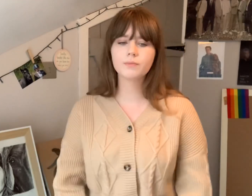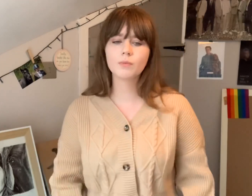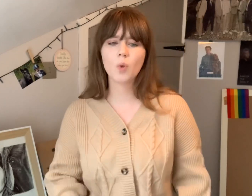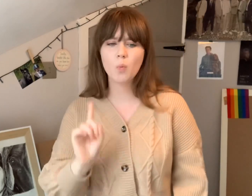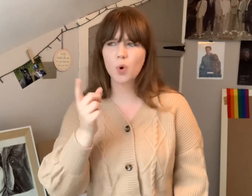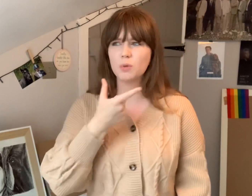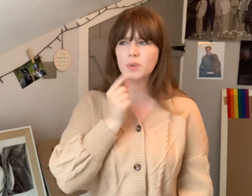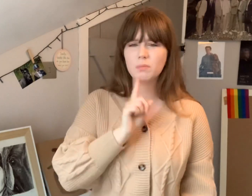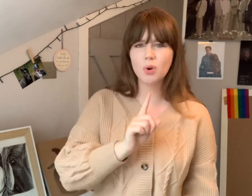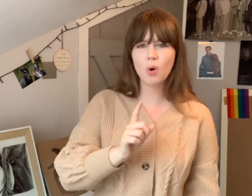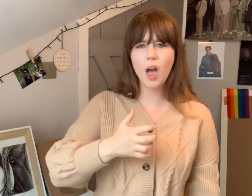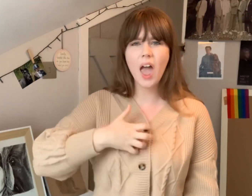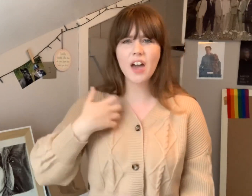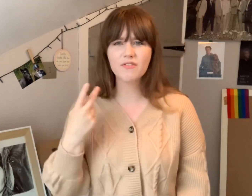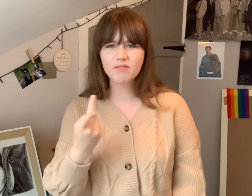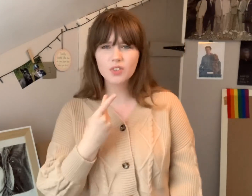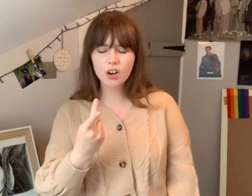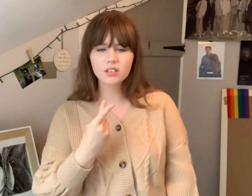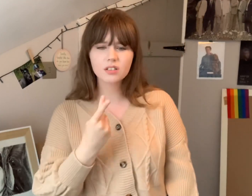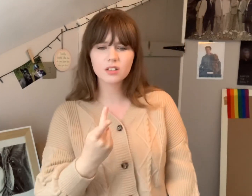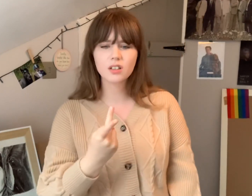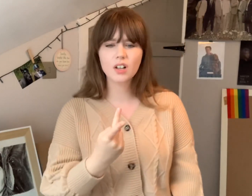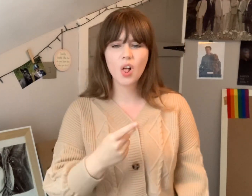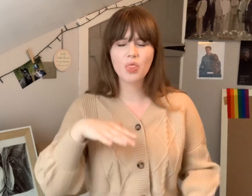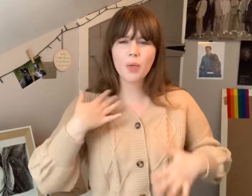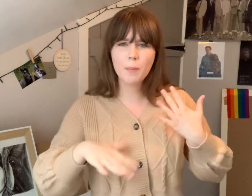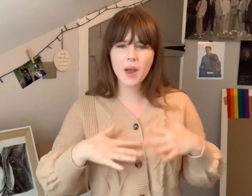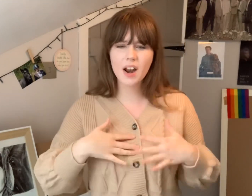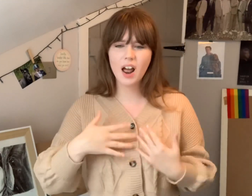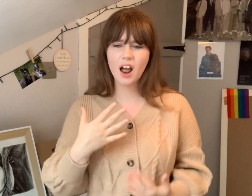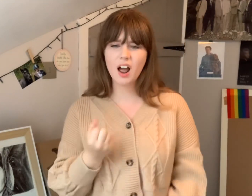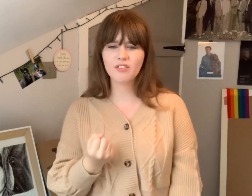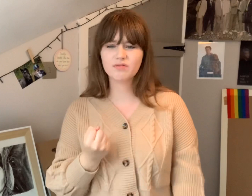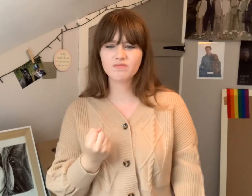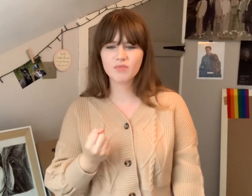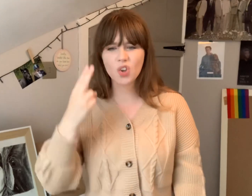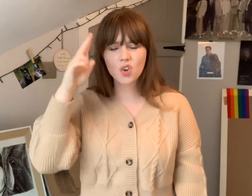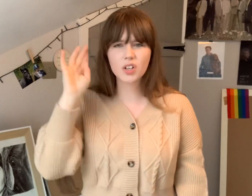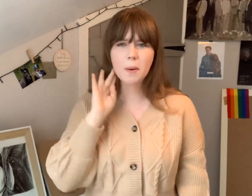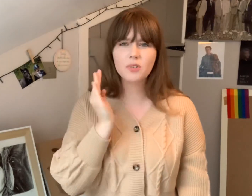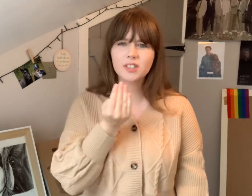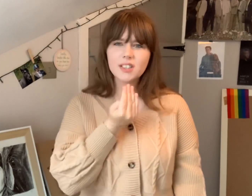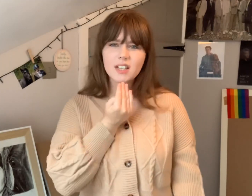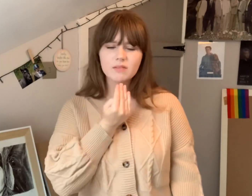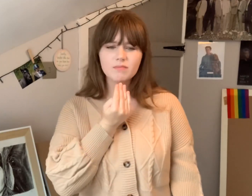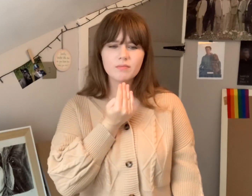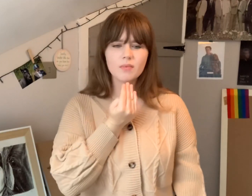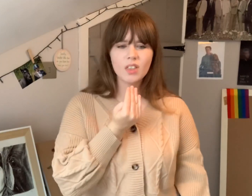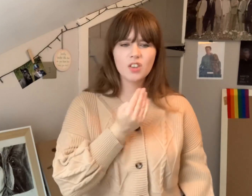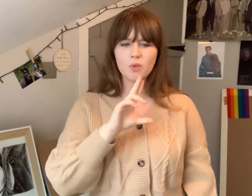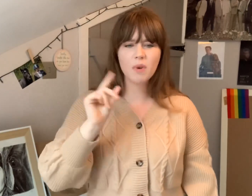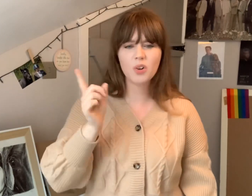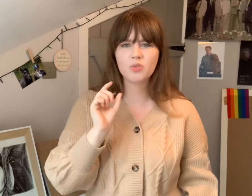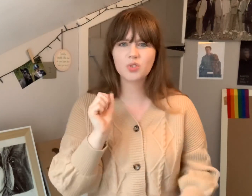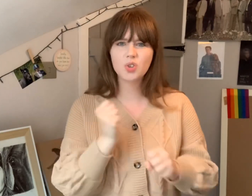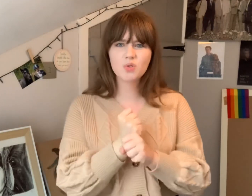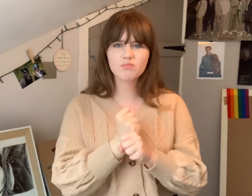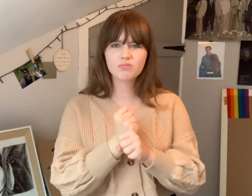What do some people envy us? The pain I have is called hypocrisy No matter what I do